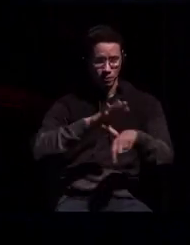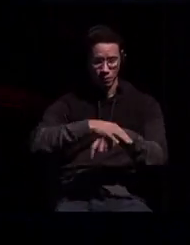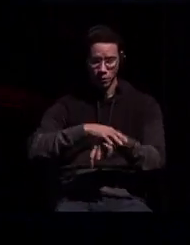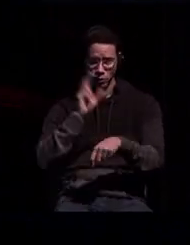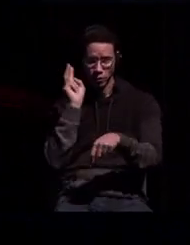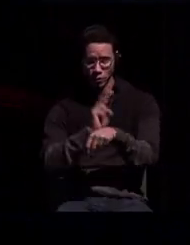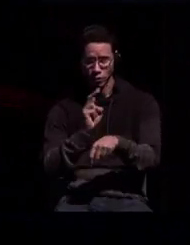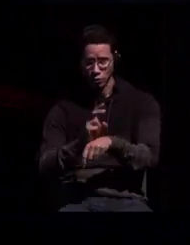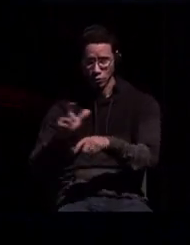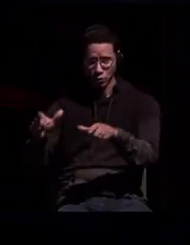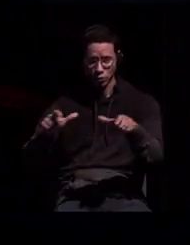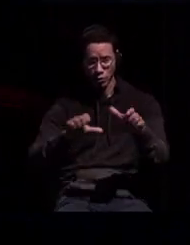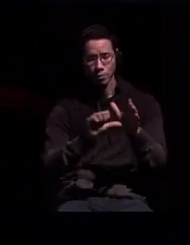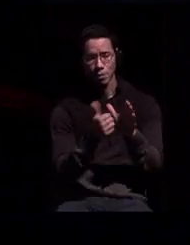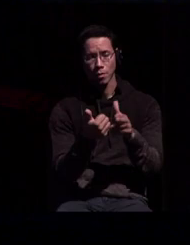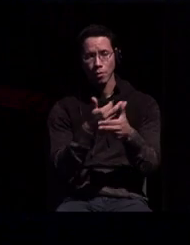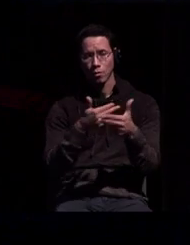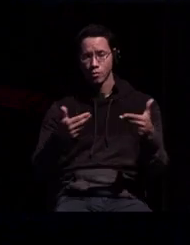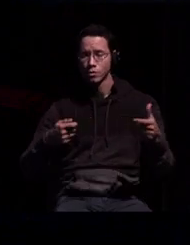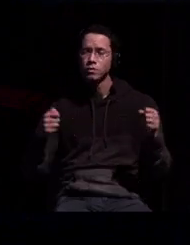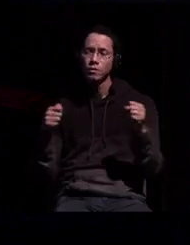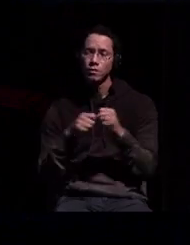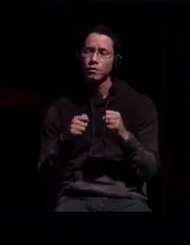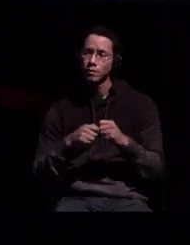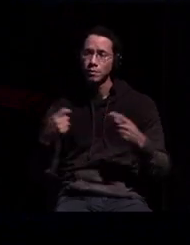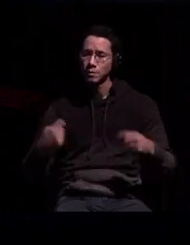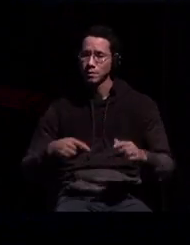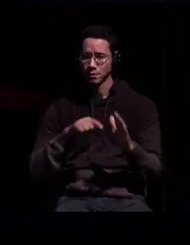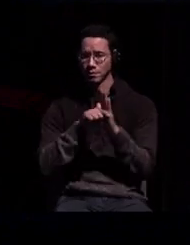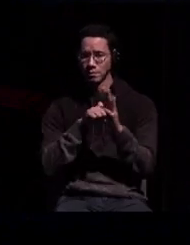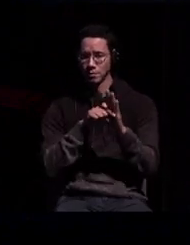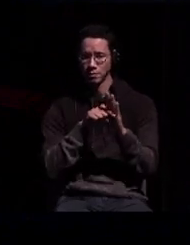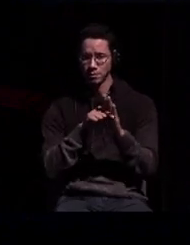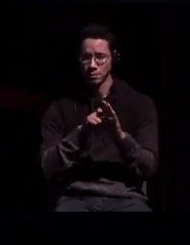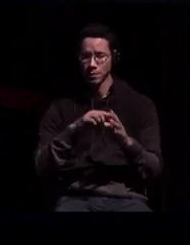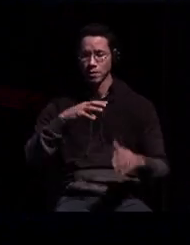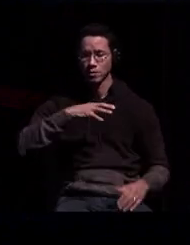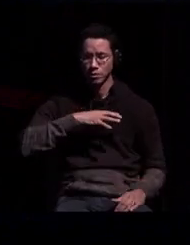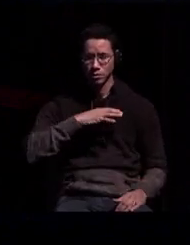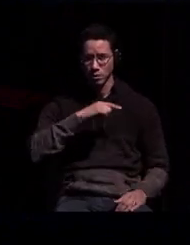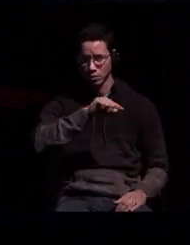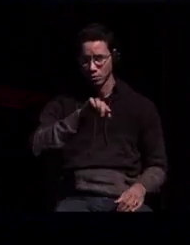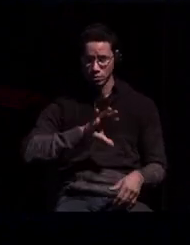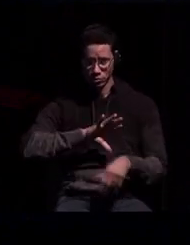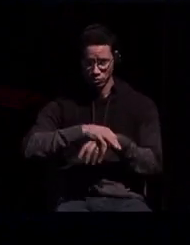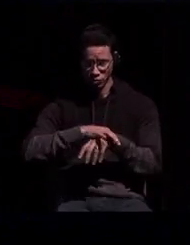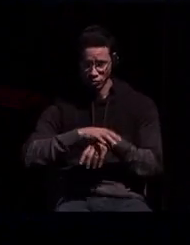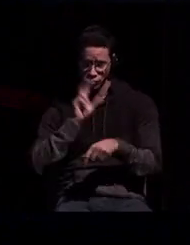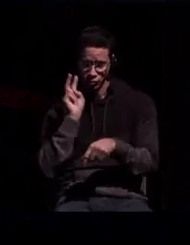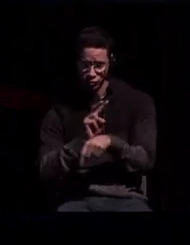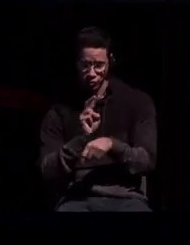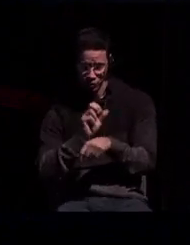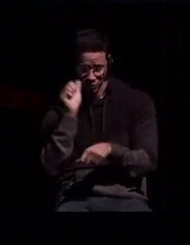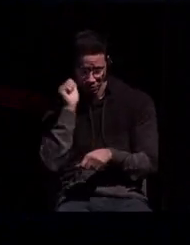the first thing we should do is analyze whether those cities are safe for women because women